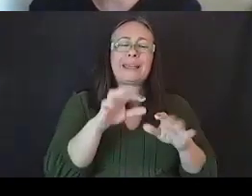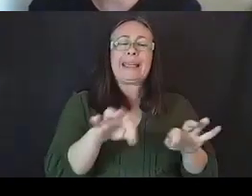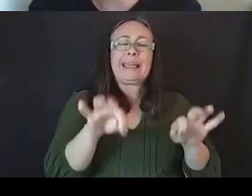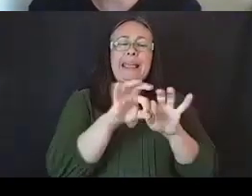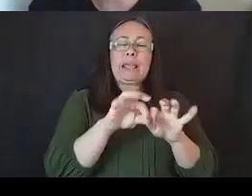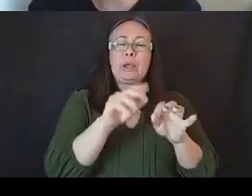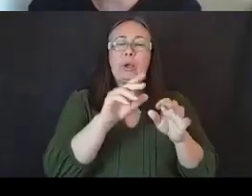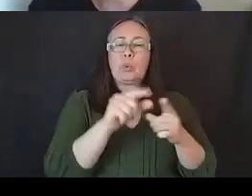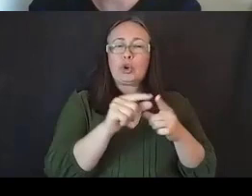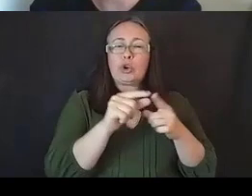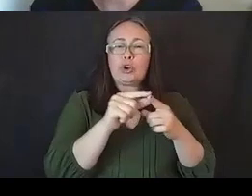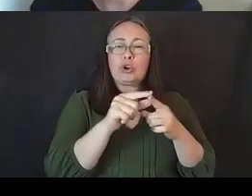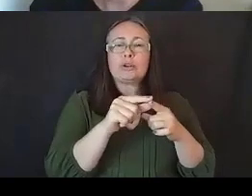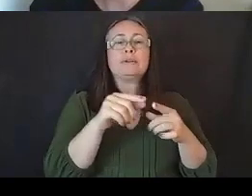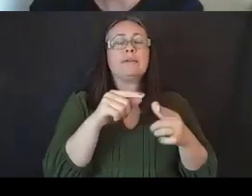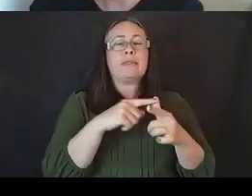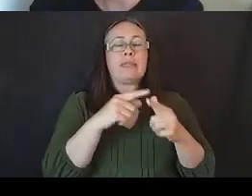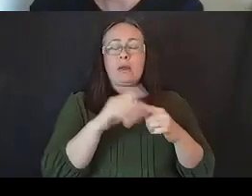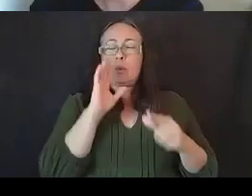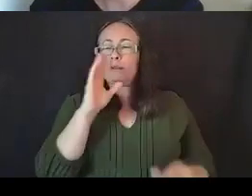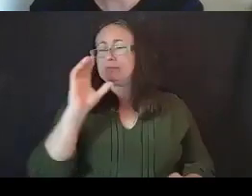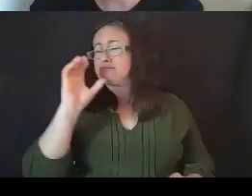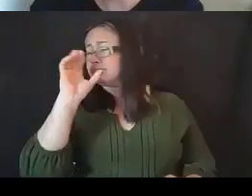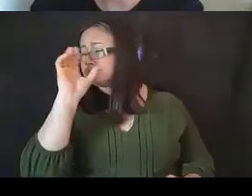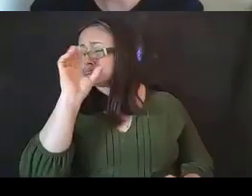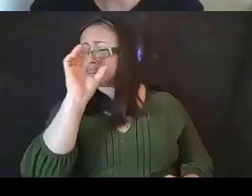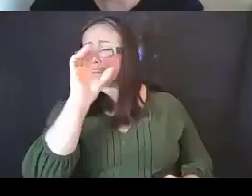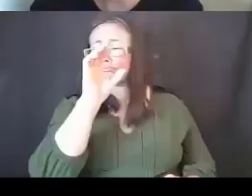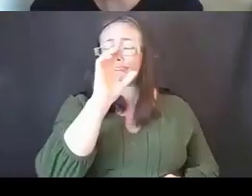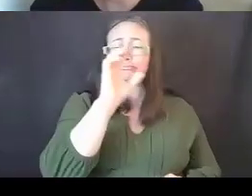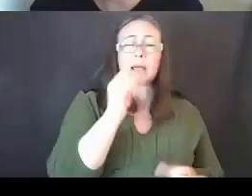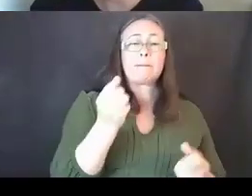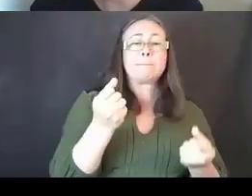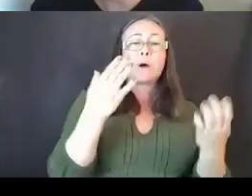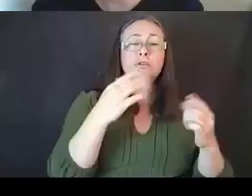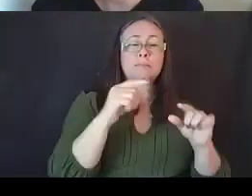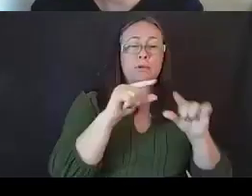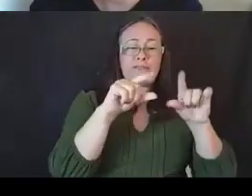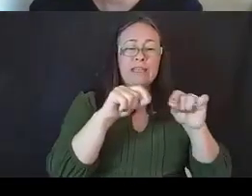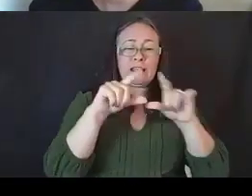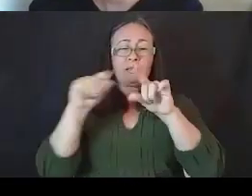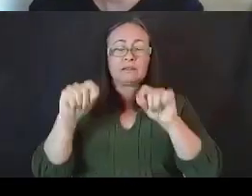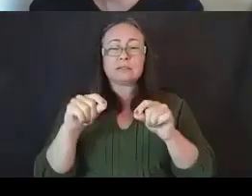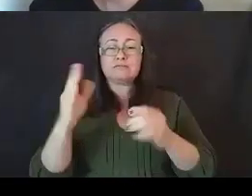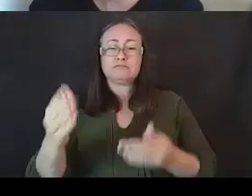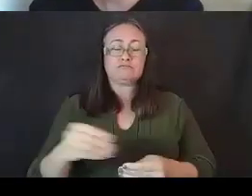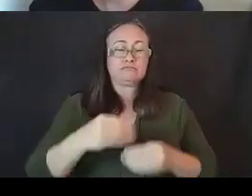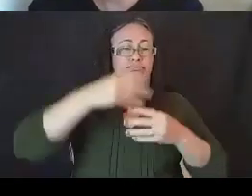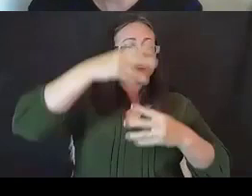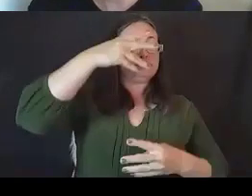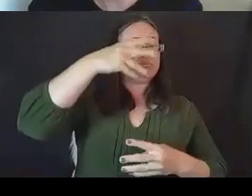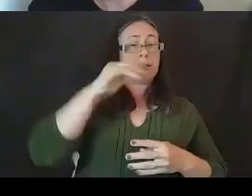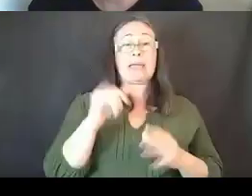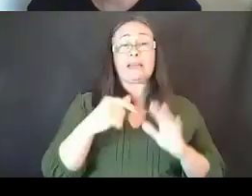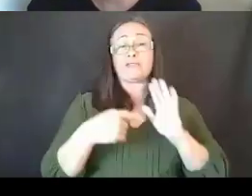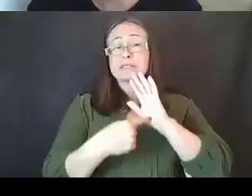that will automatically query across multiple fields and return the most relevant results. For example, I can enter something like